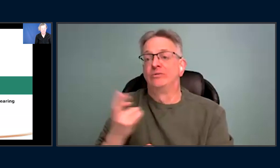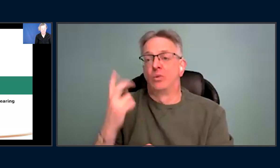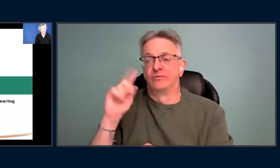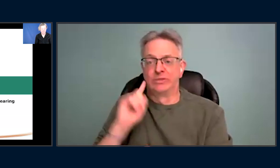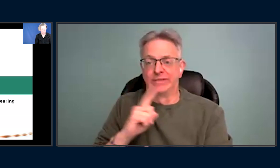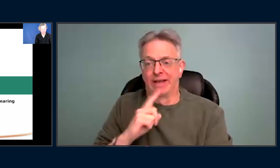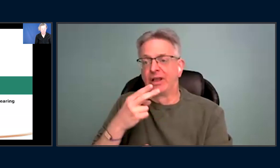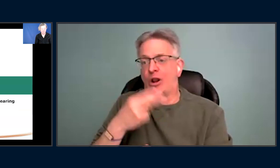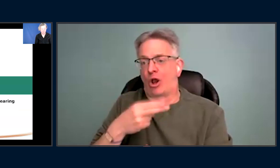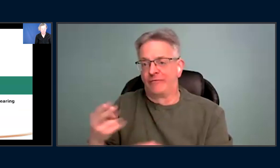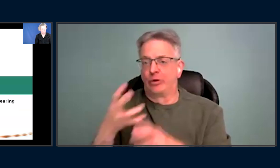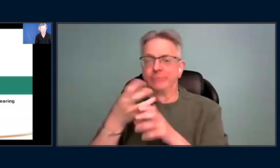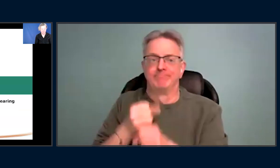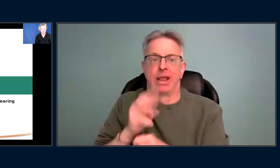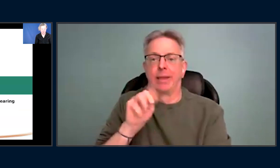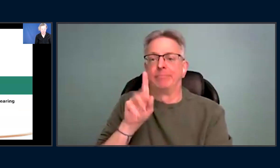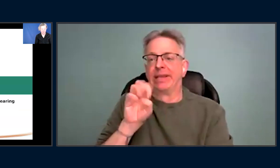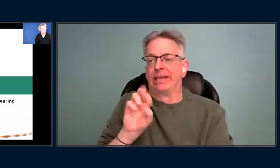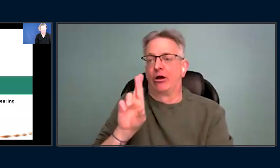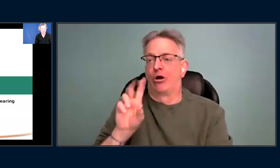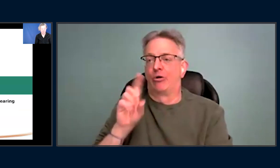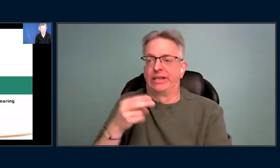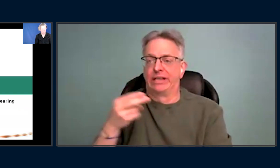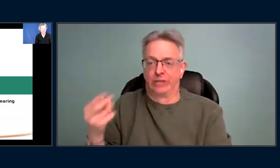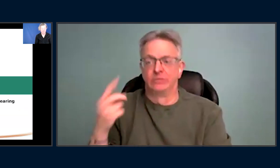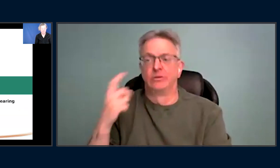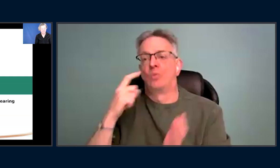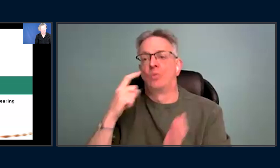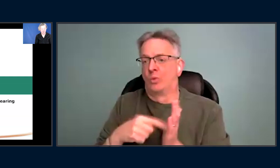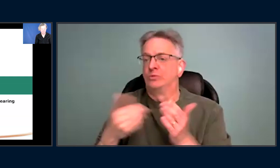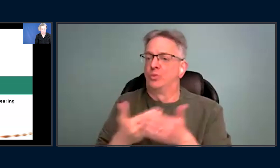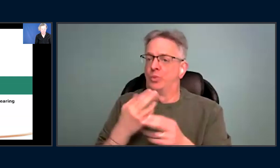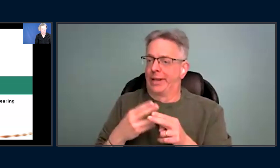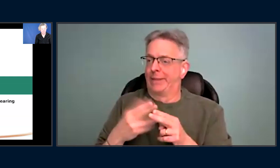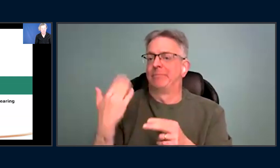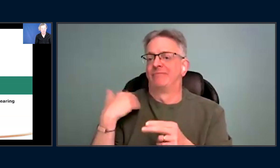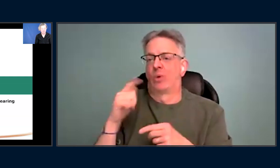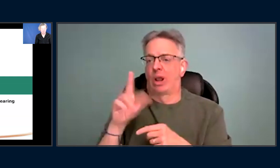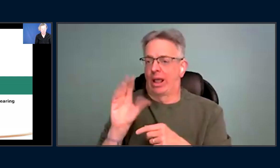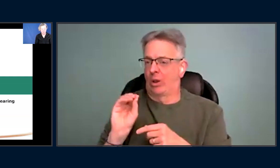for MDE Resource for Deaf and Hard of Hearing. Acronym would be MDE RDHH. If you notice,